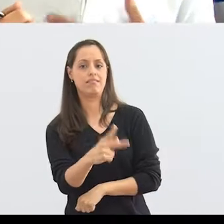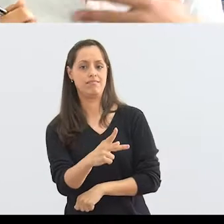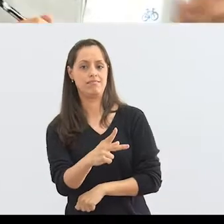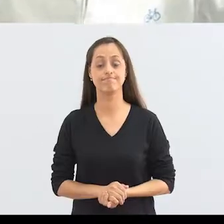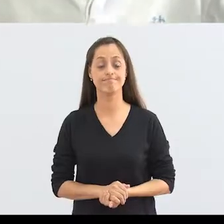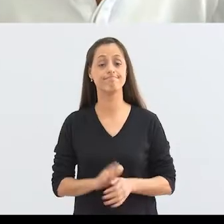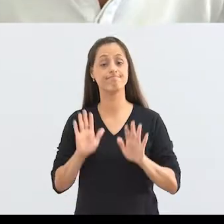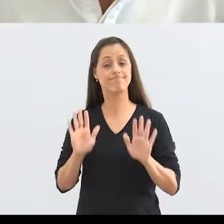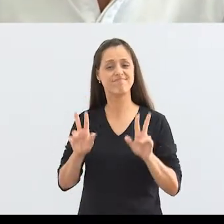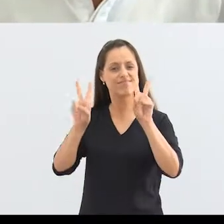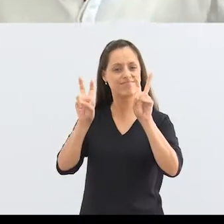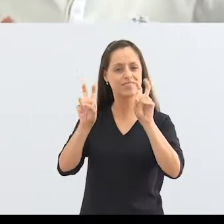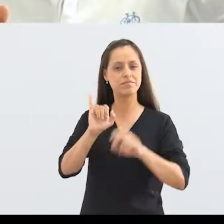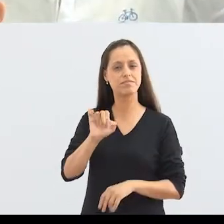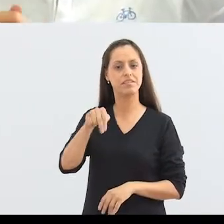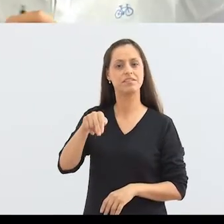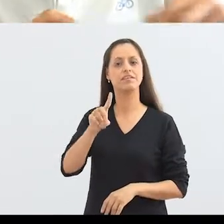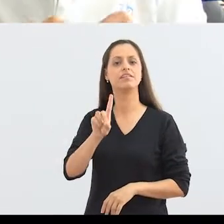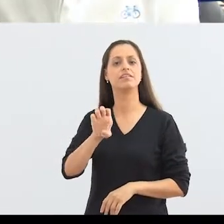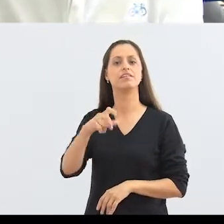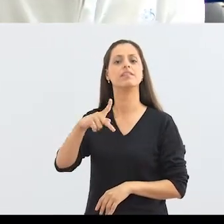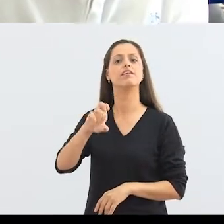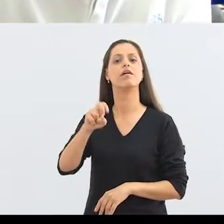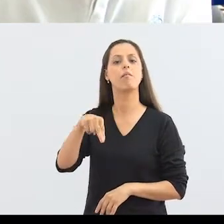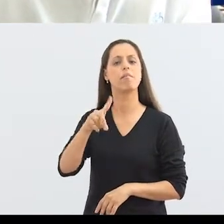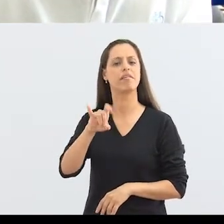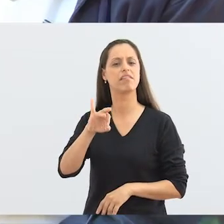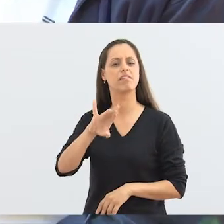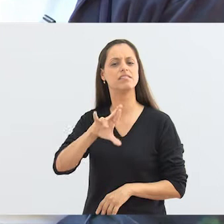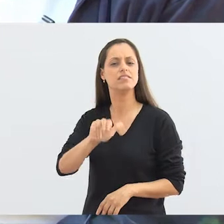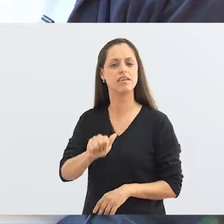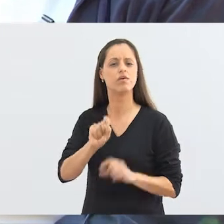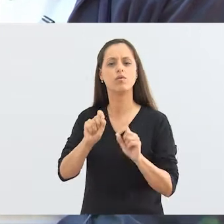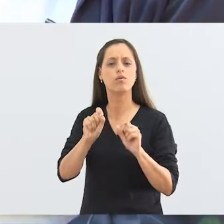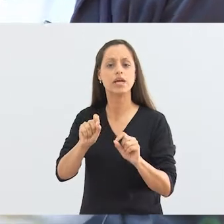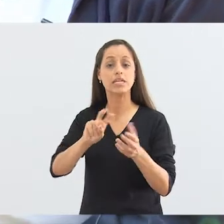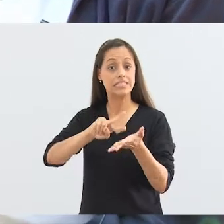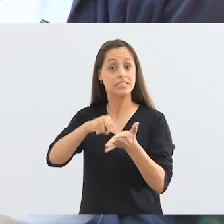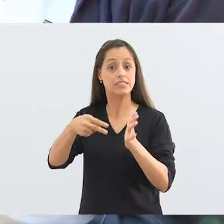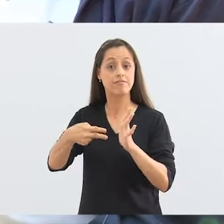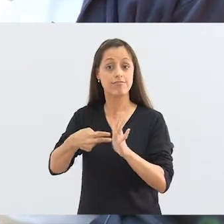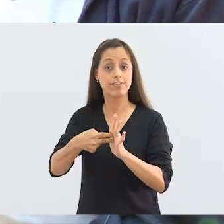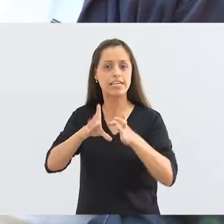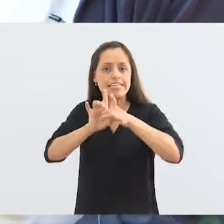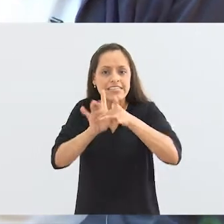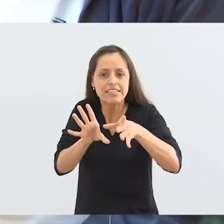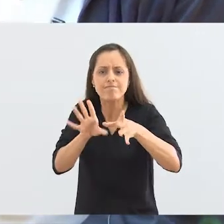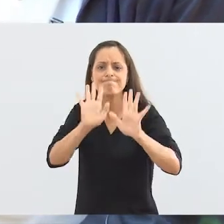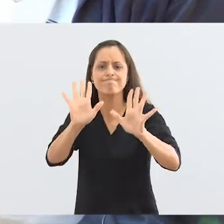you will overdo the help.